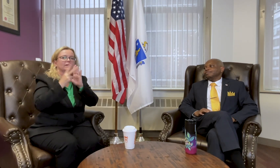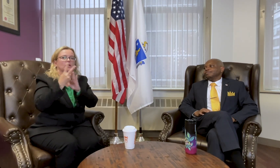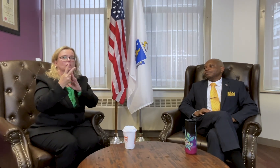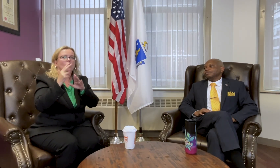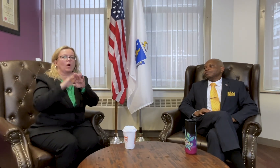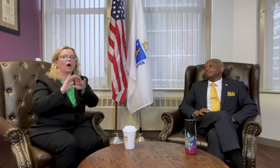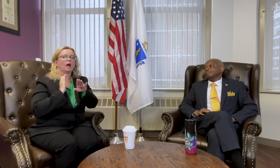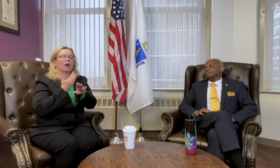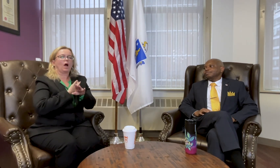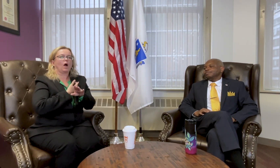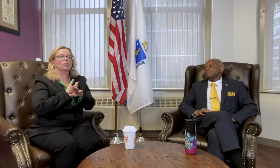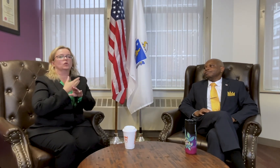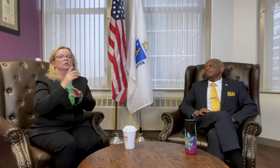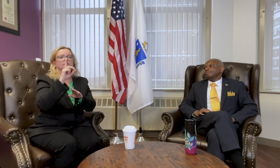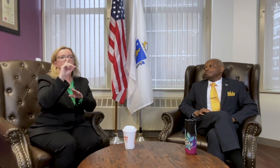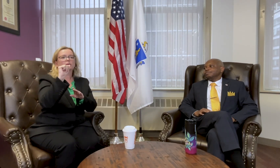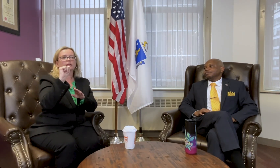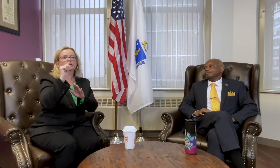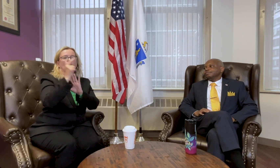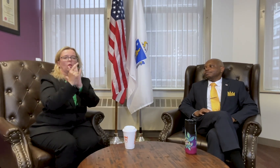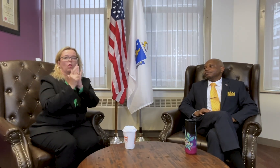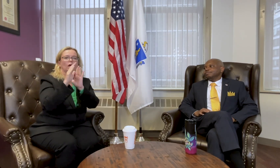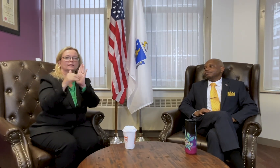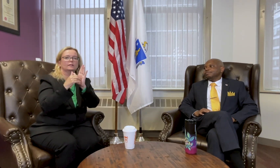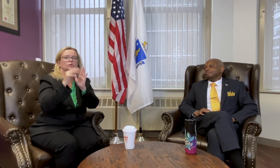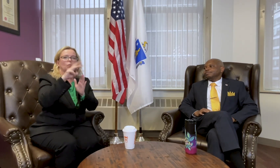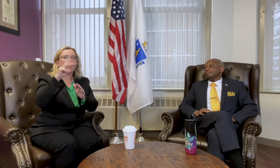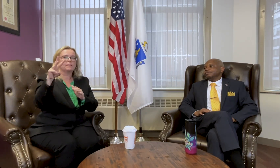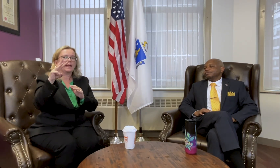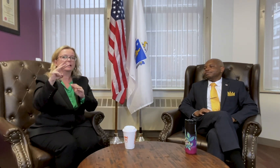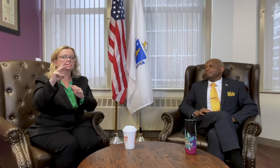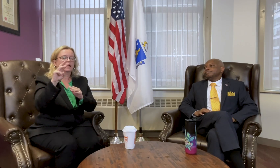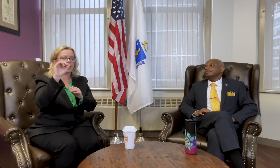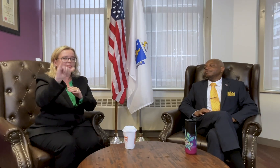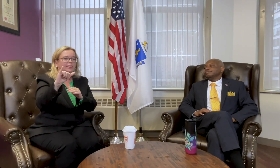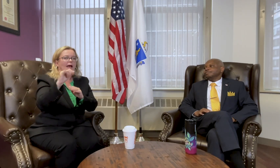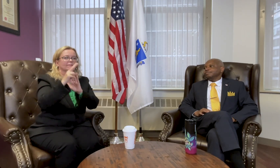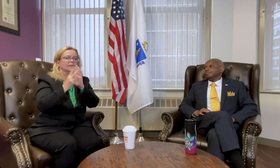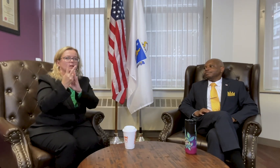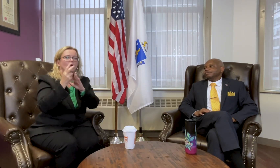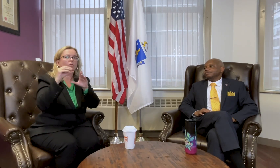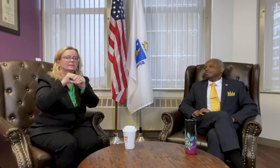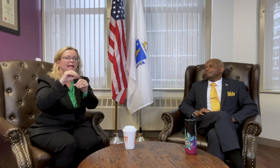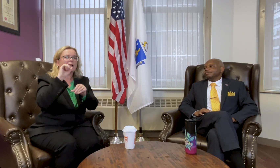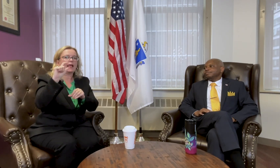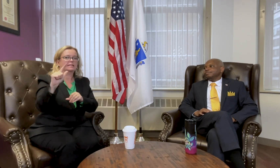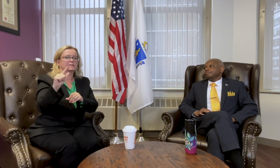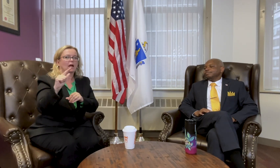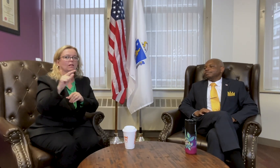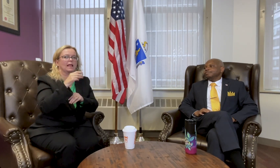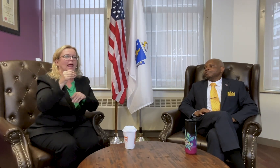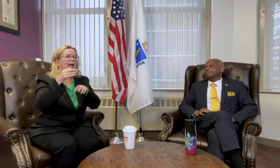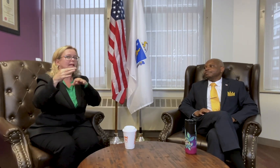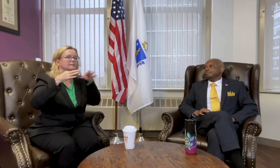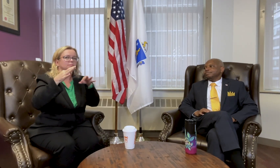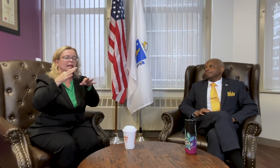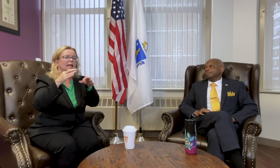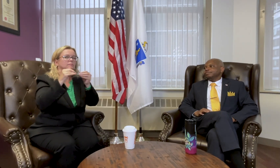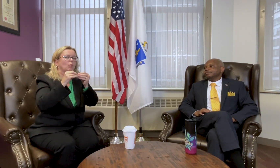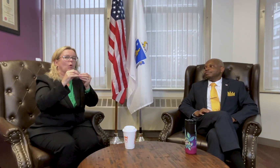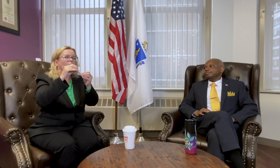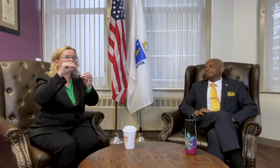informative video on the Disability Law Center’s web page in ASL that explains in detail more about